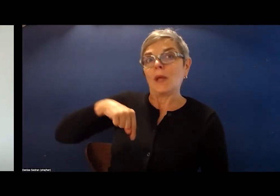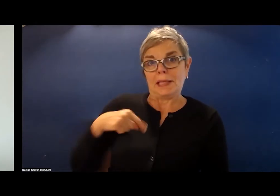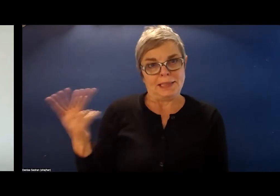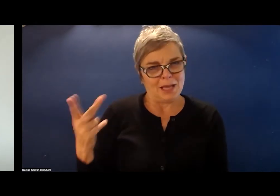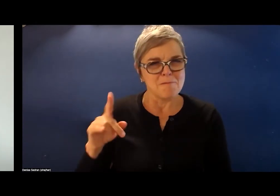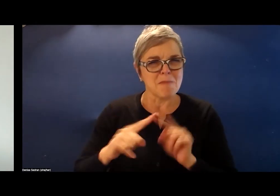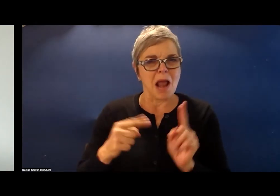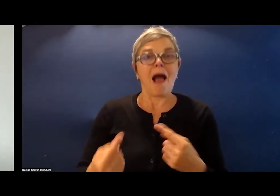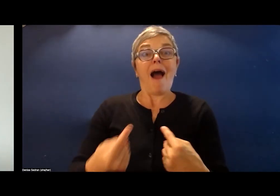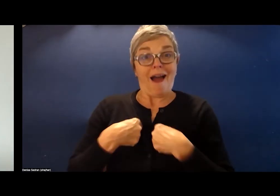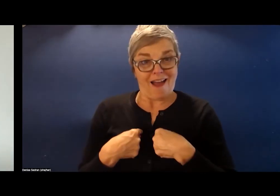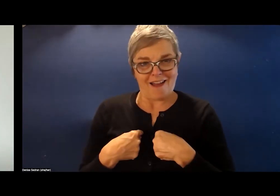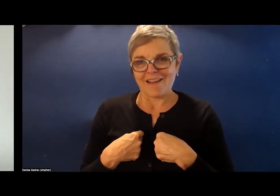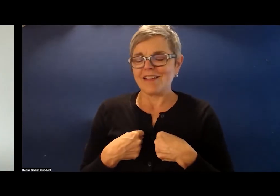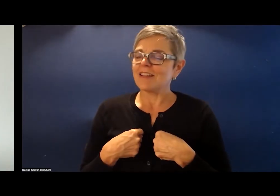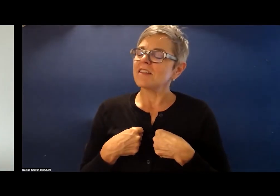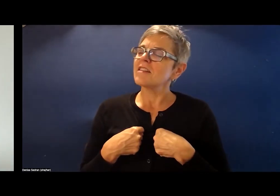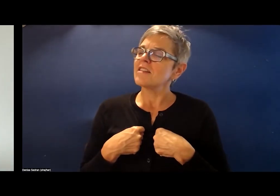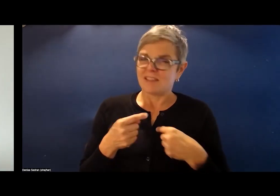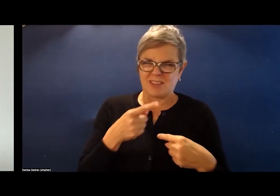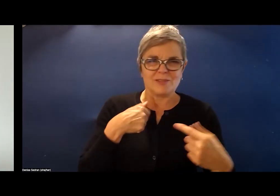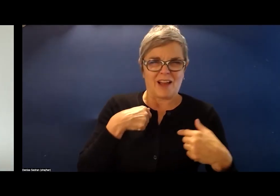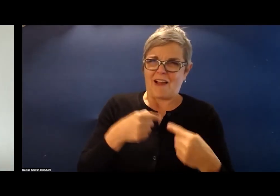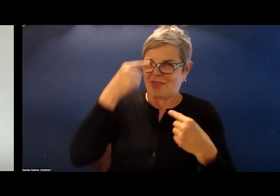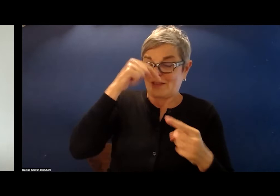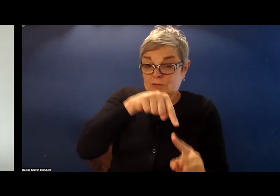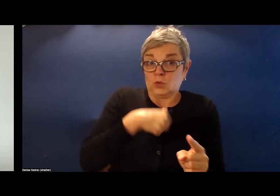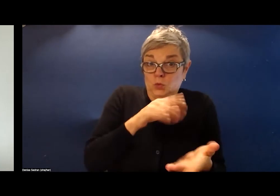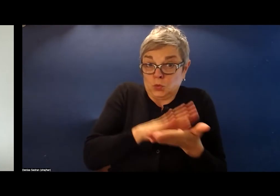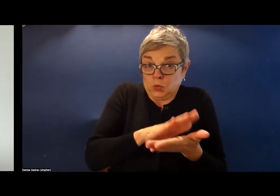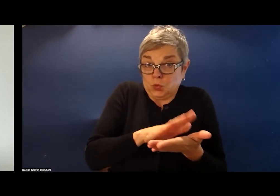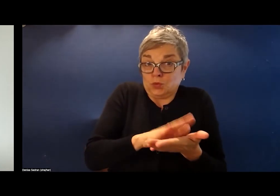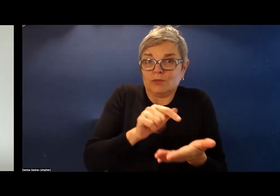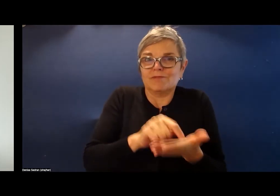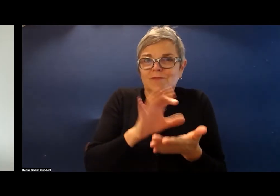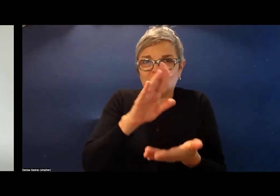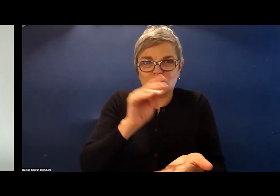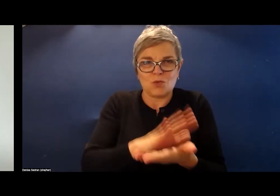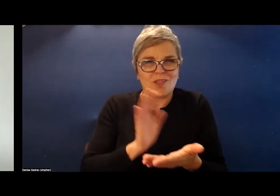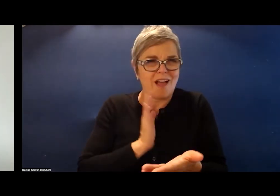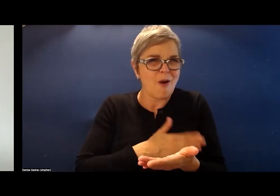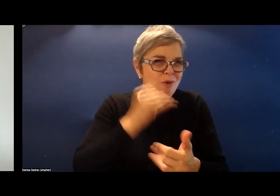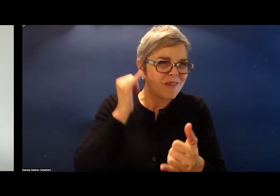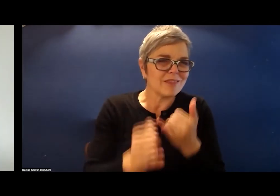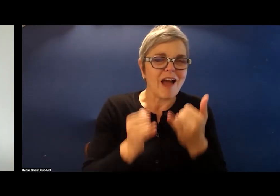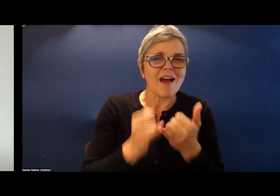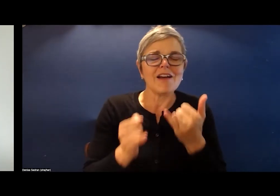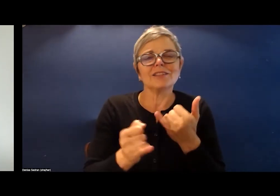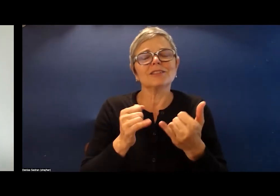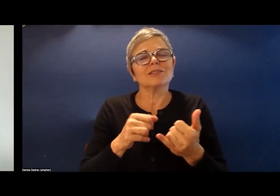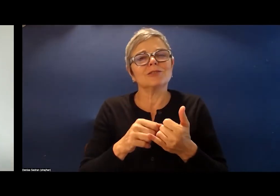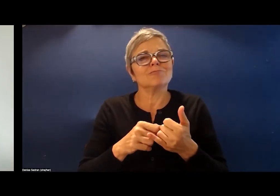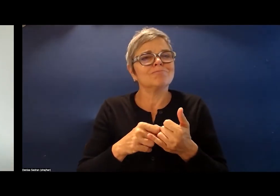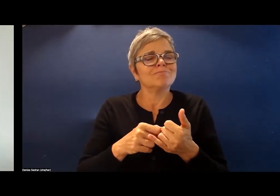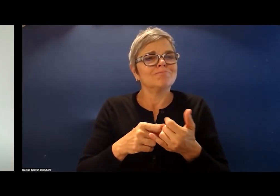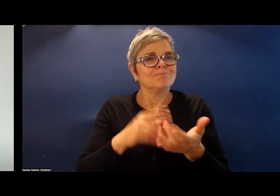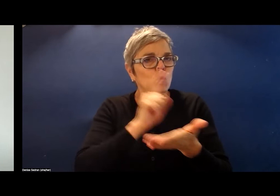But I'm really left thinking a lot about the final session that we had where we laid the grading rubric out